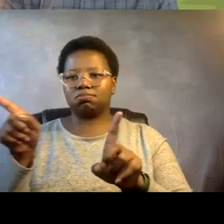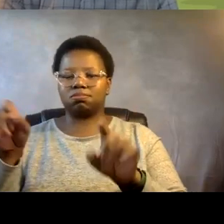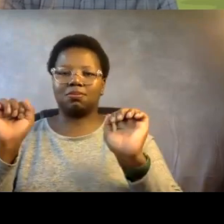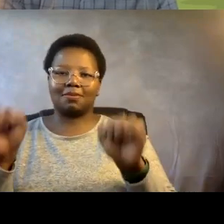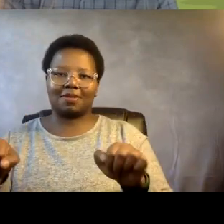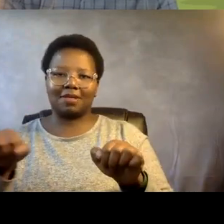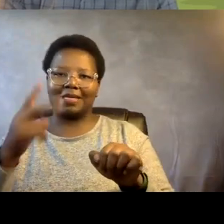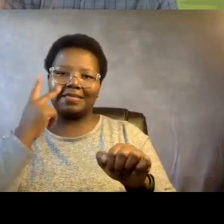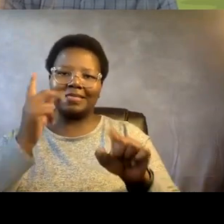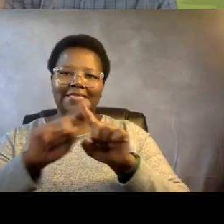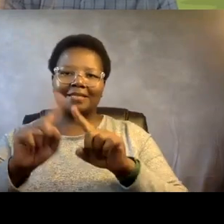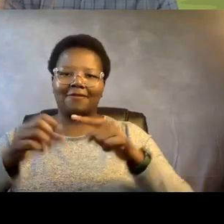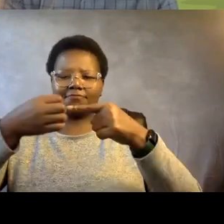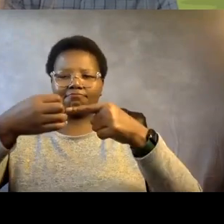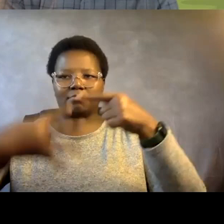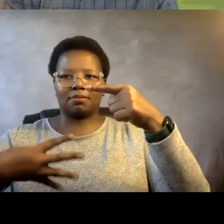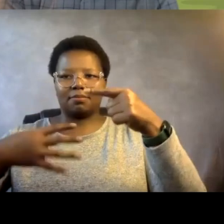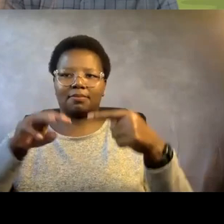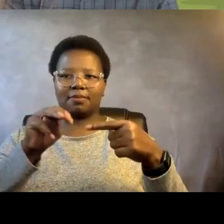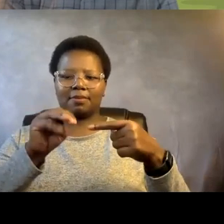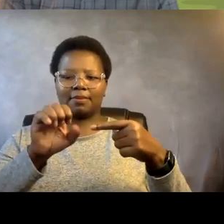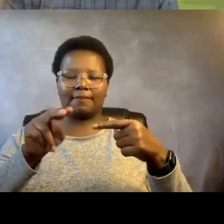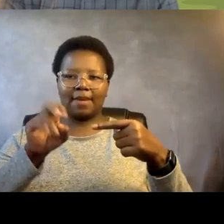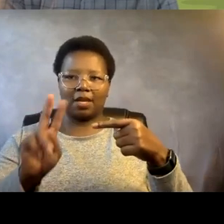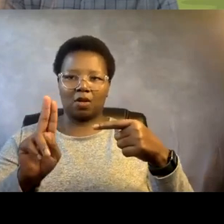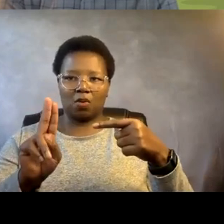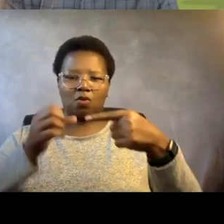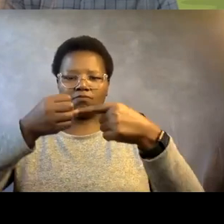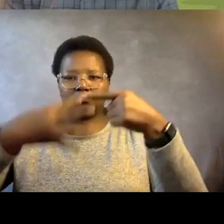menus accessible if I'm just navigating with the keyboard? If I continue to hit the Tab key,